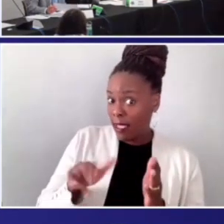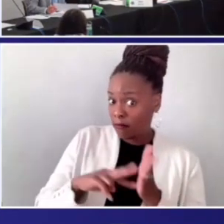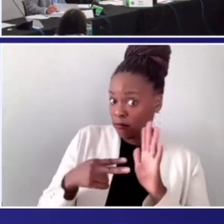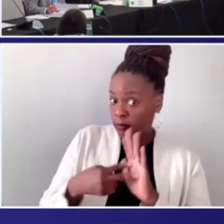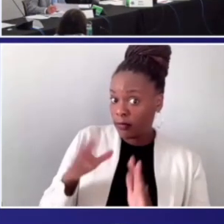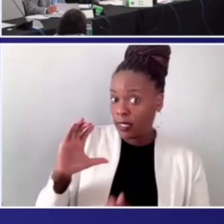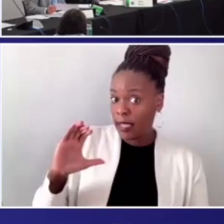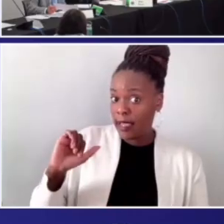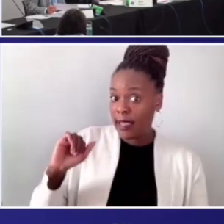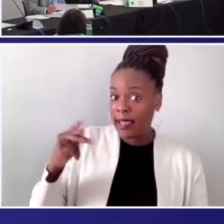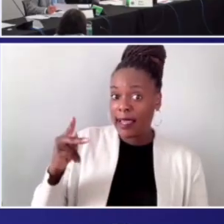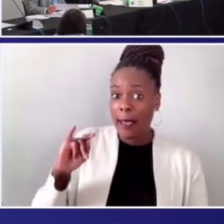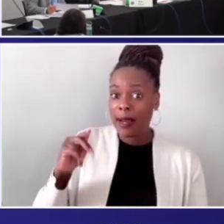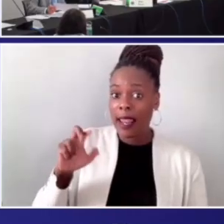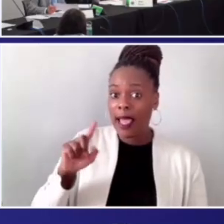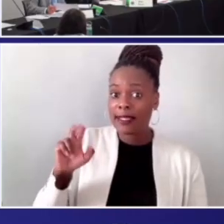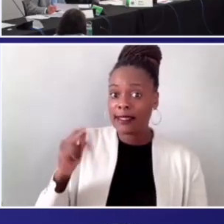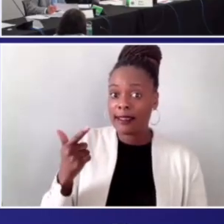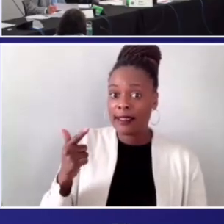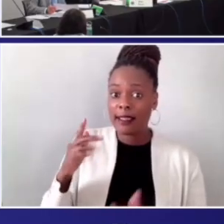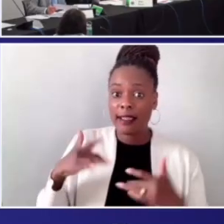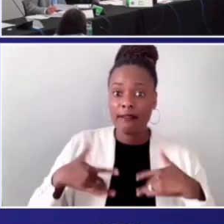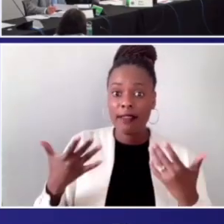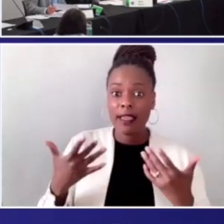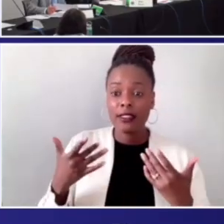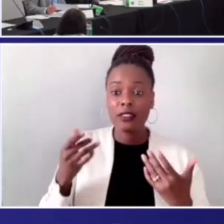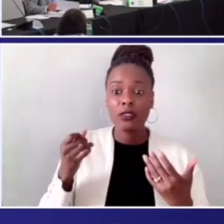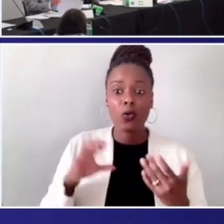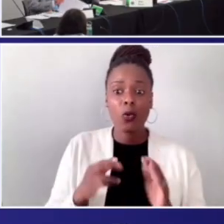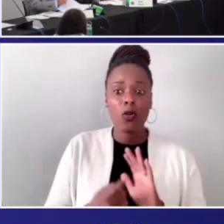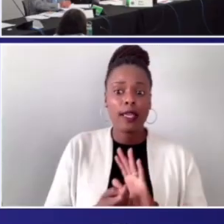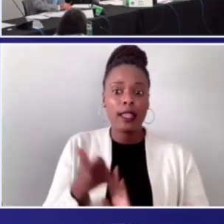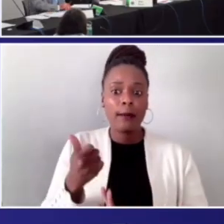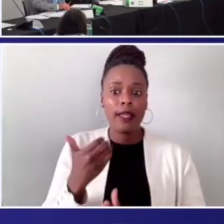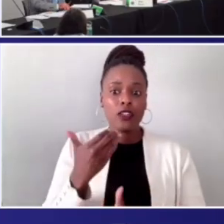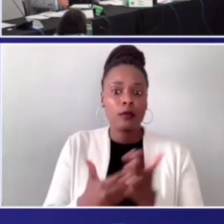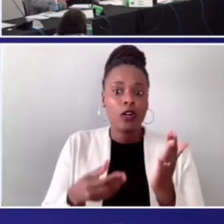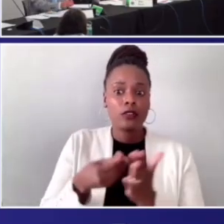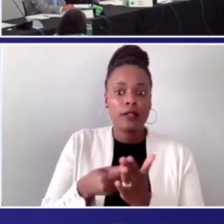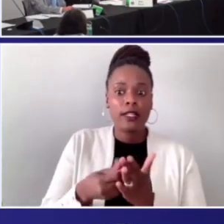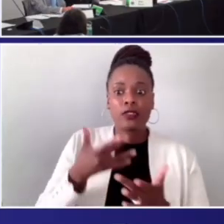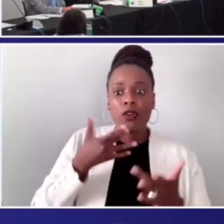Or did the elimination of partial financial hardship also eliminate that capitalizing event?